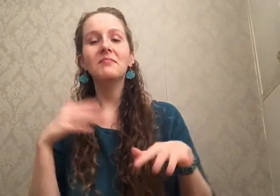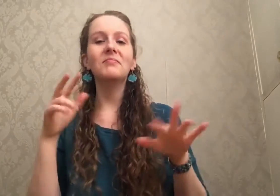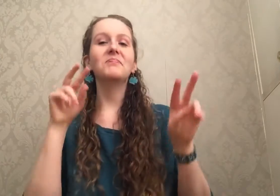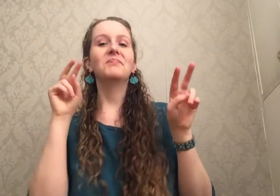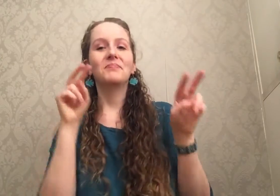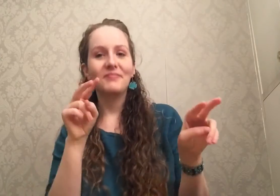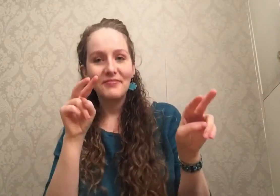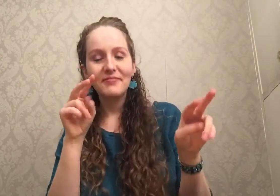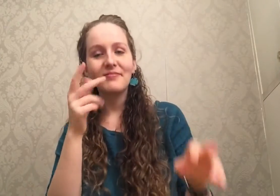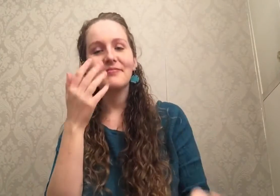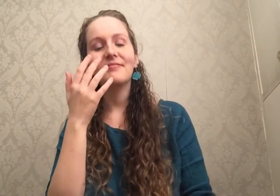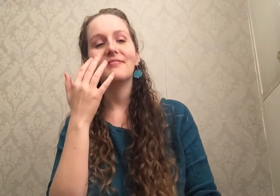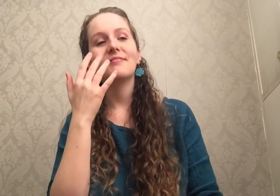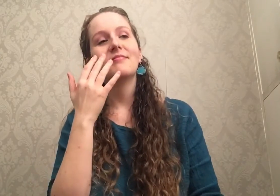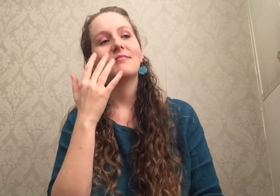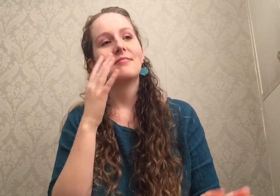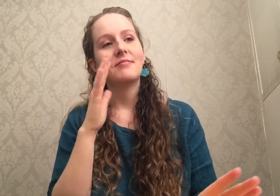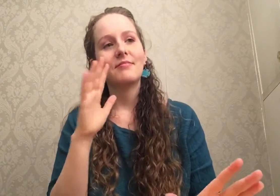And…. That play was “Birth”.